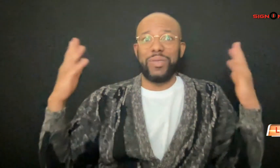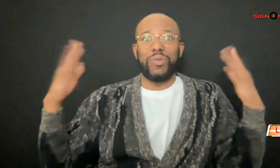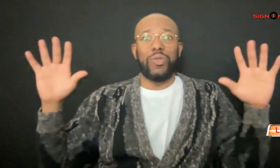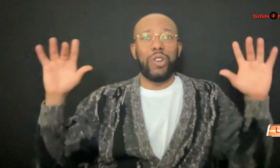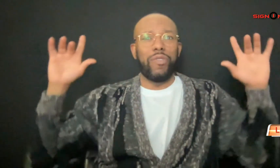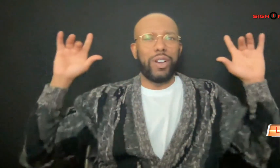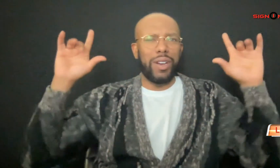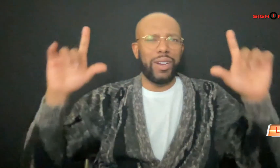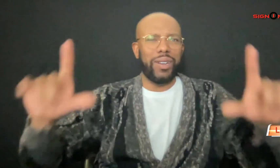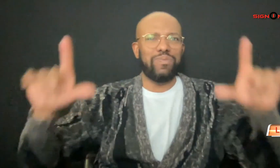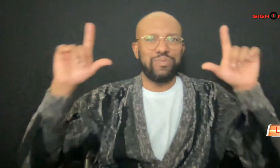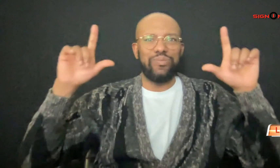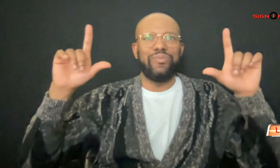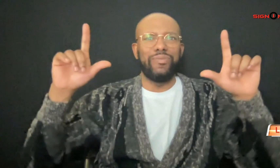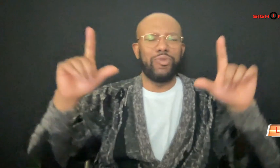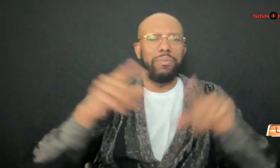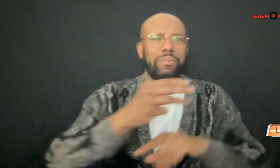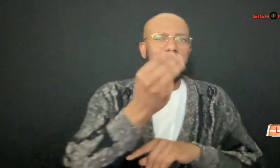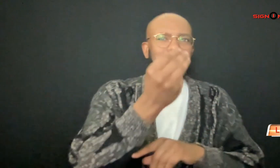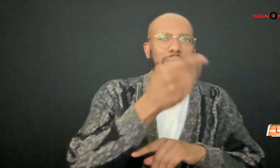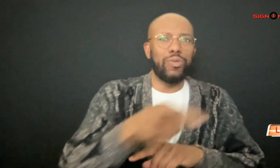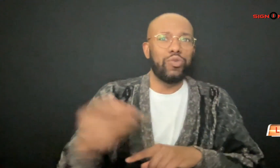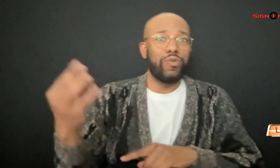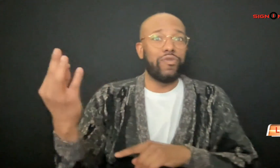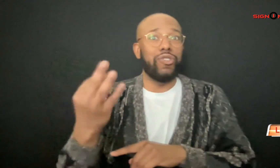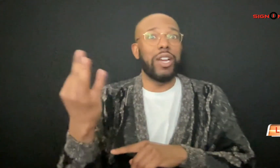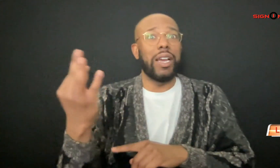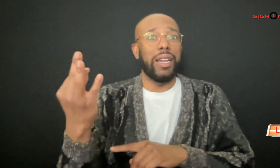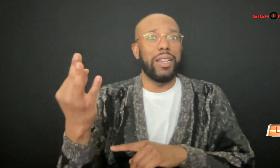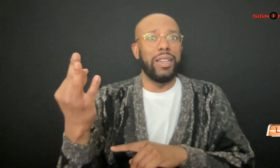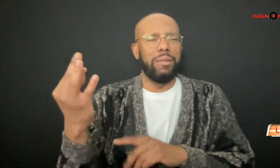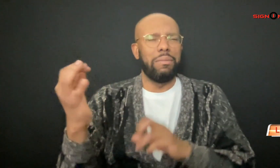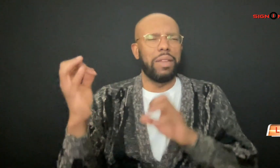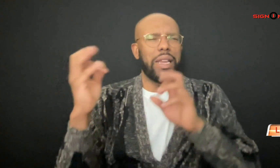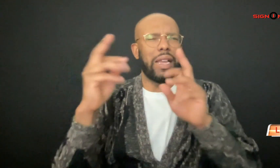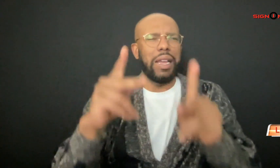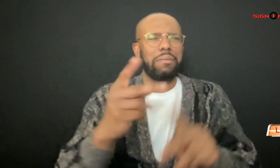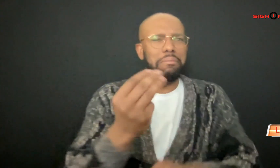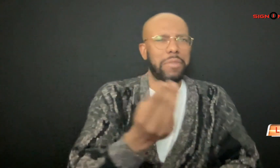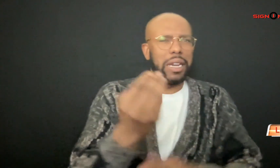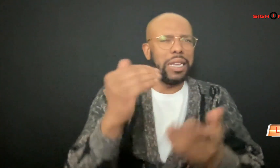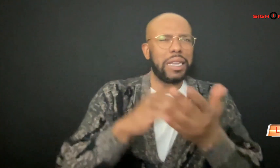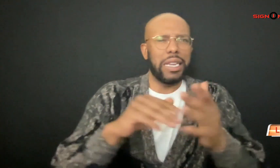and that's it Sign1News will be broadcasting updates Monday through Friday